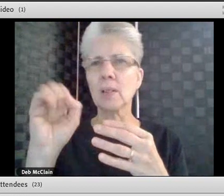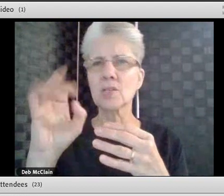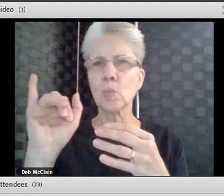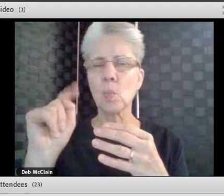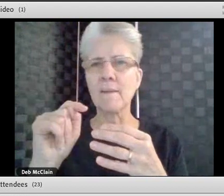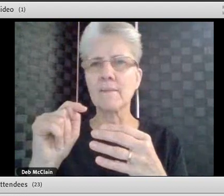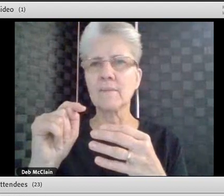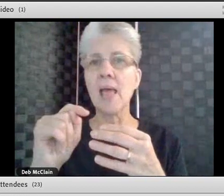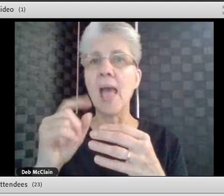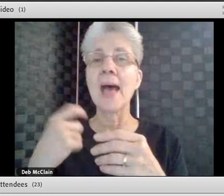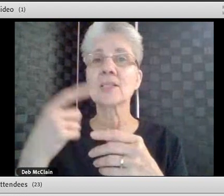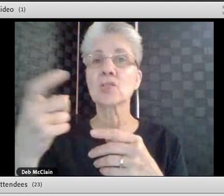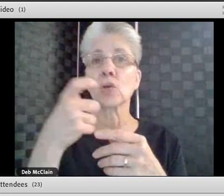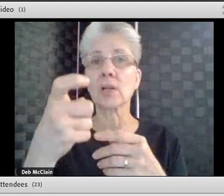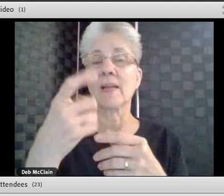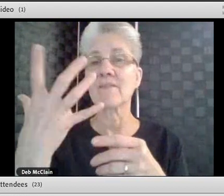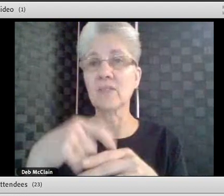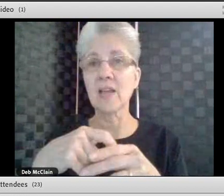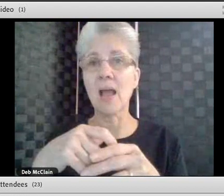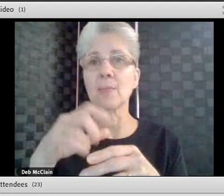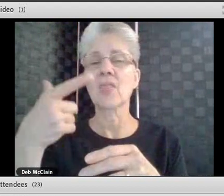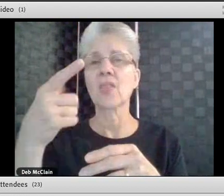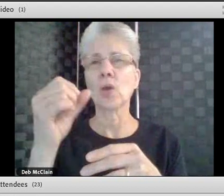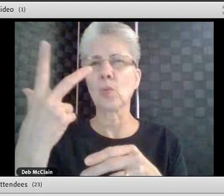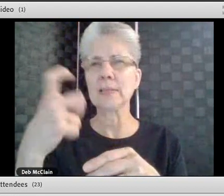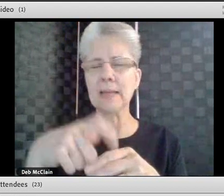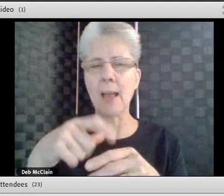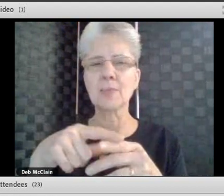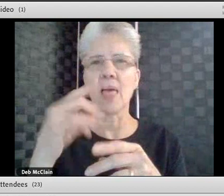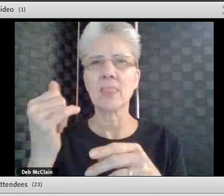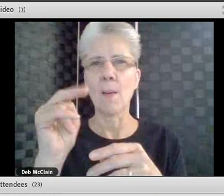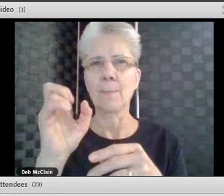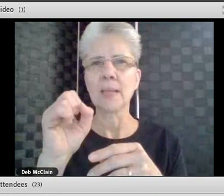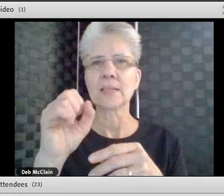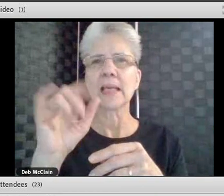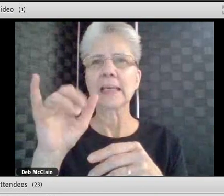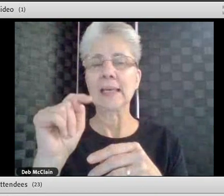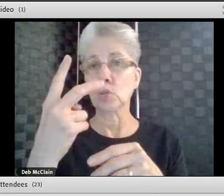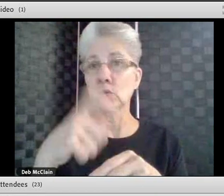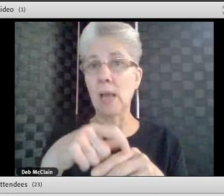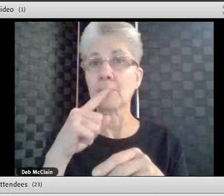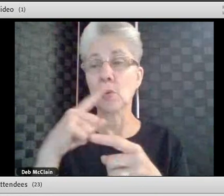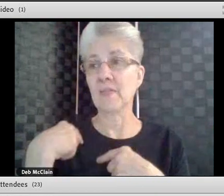The Oculus Rift has circulated five times, the Oculus Go three times, and the HoloLens kit two times,